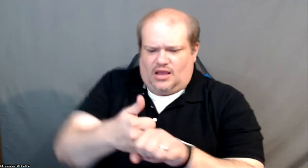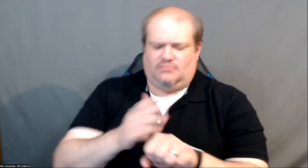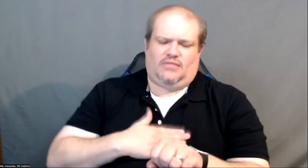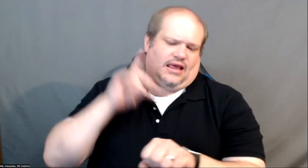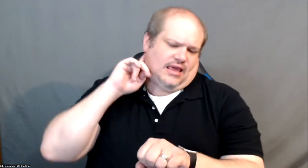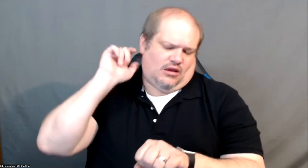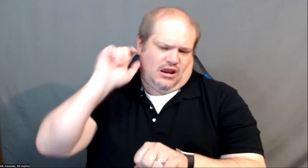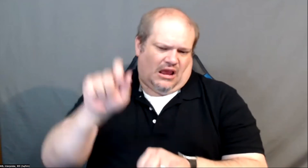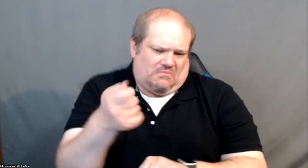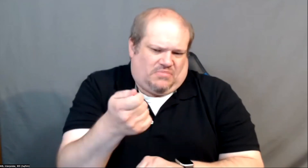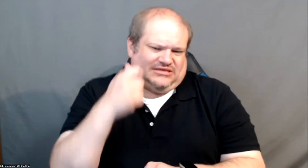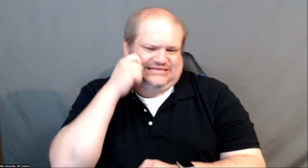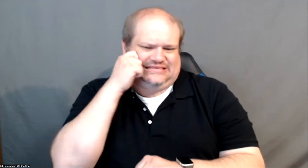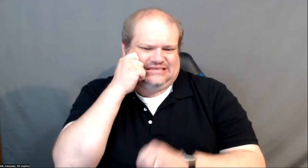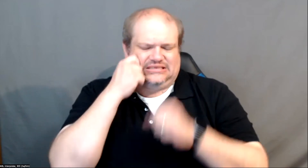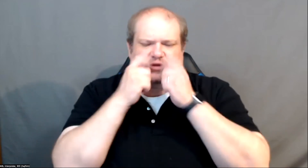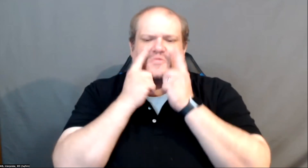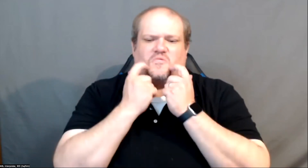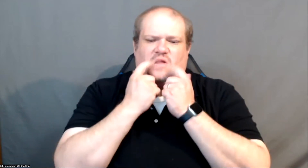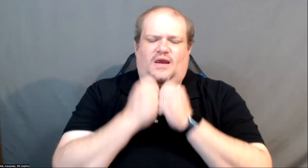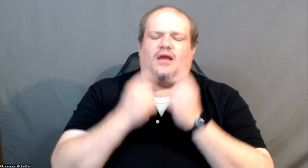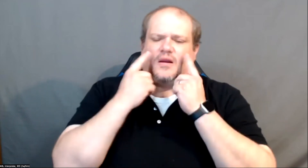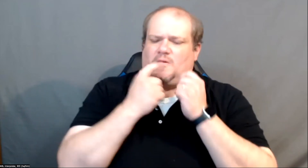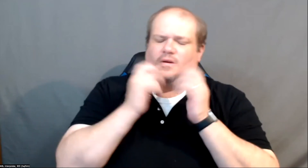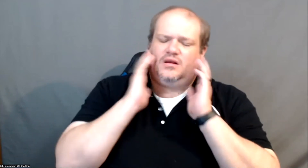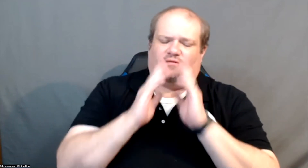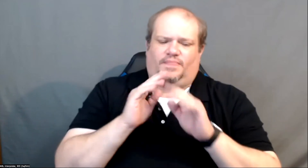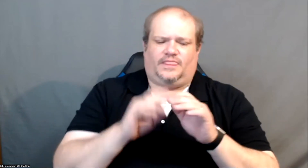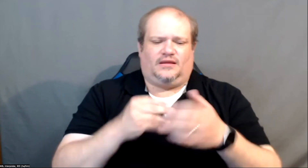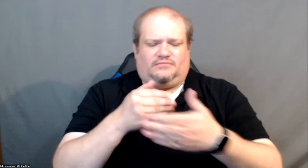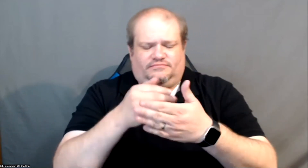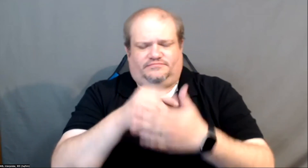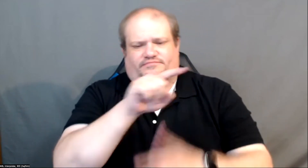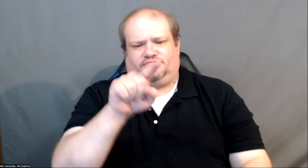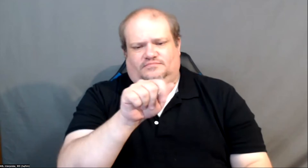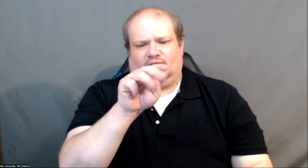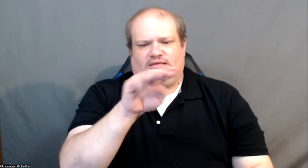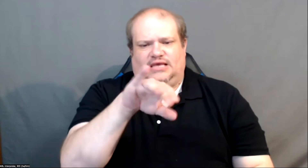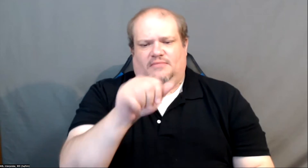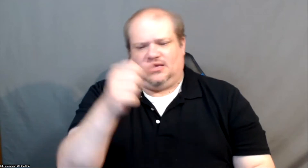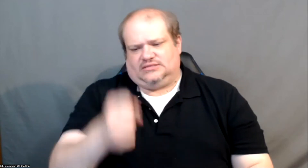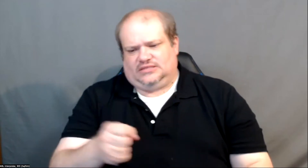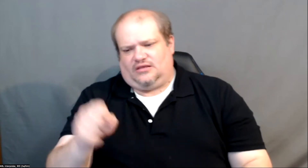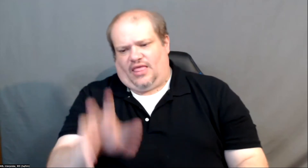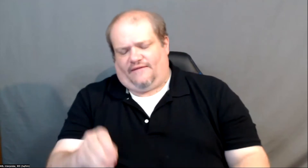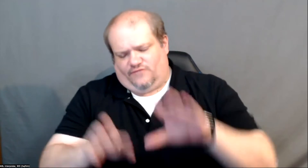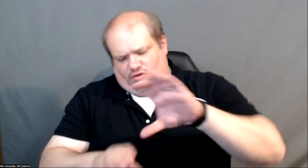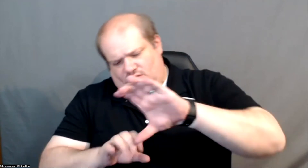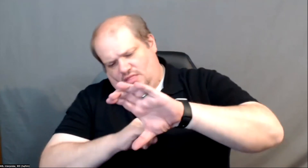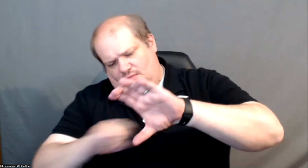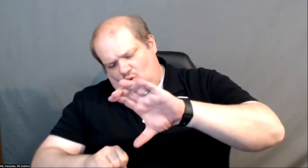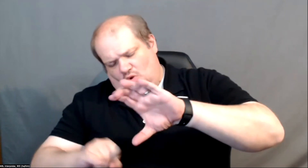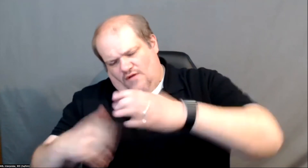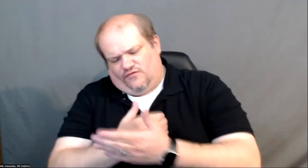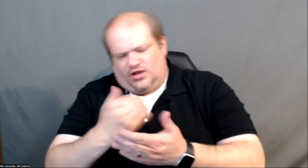the skin red. At the border between Zambia and South Africa: fresh. Someone pronounces my name